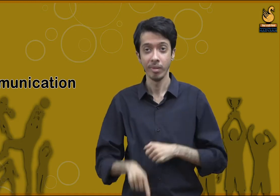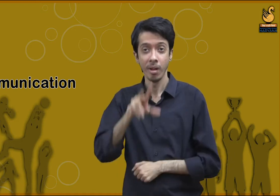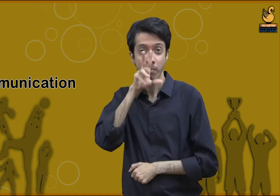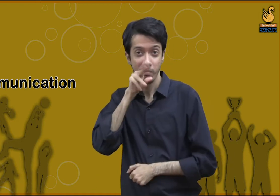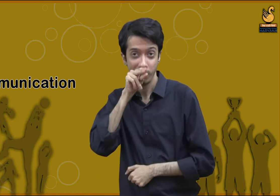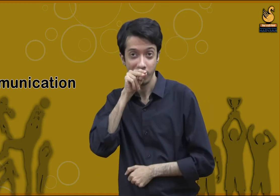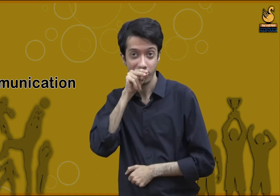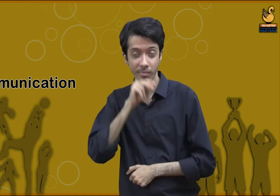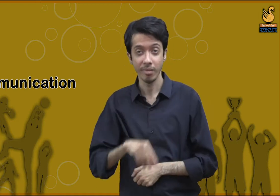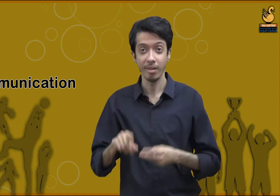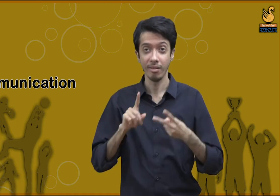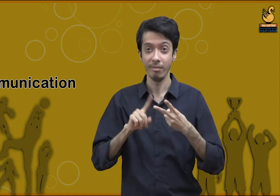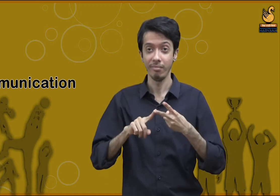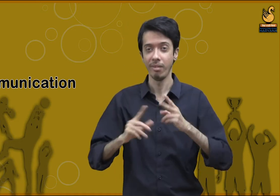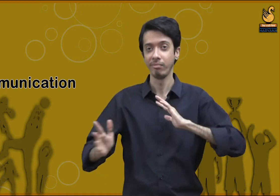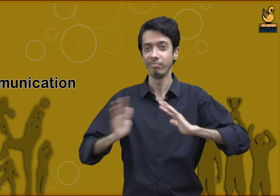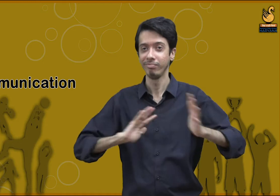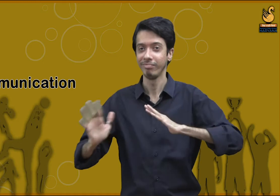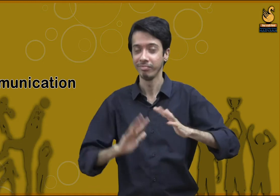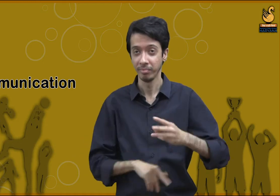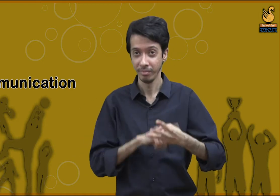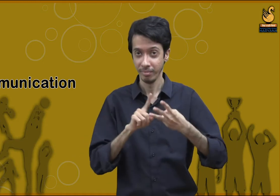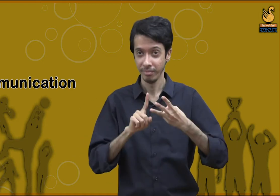Communication is categorized into three types. First is verbal communication